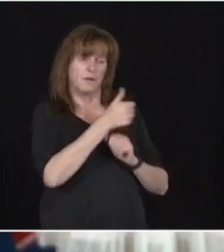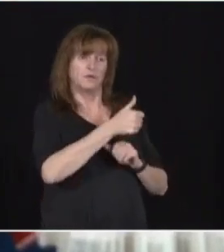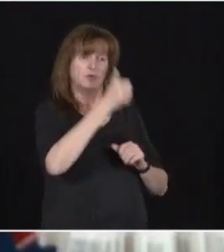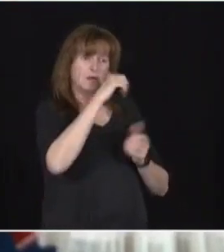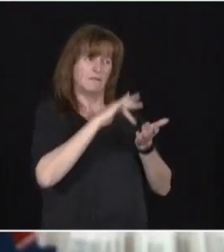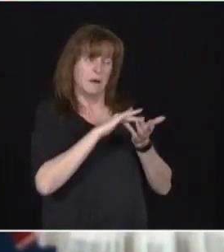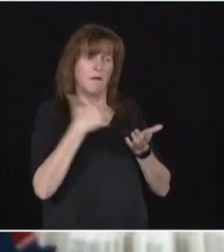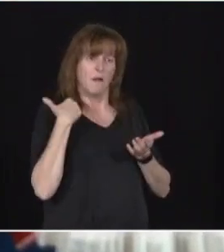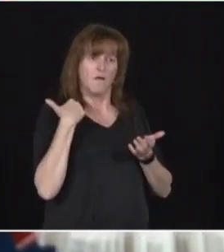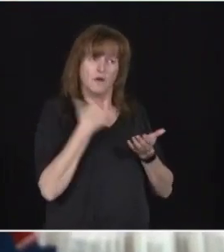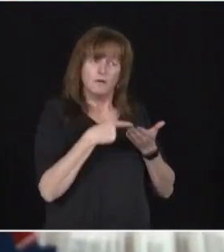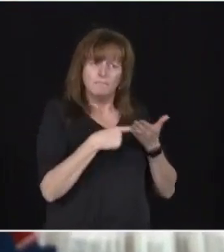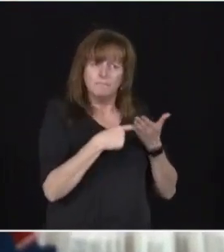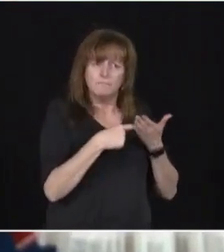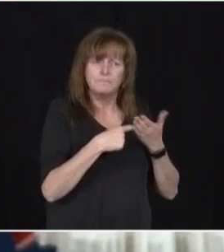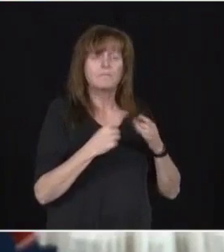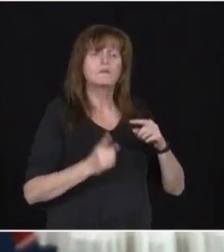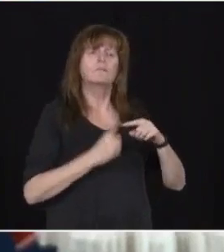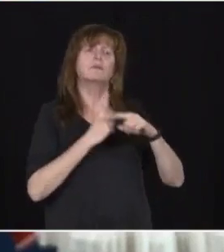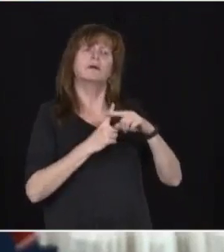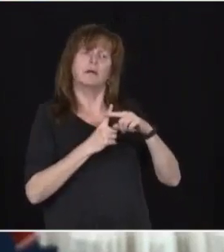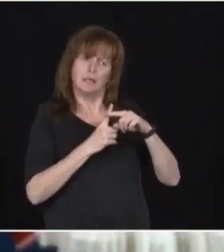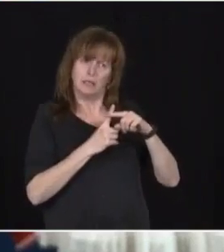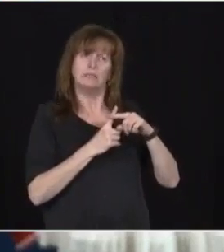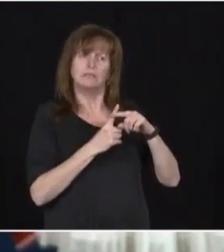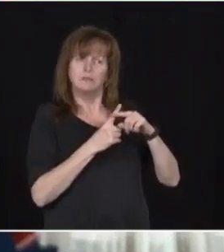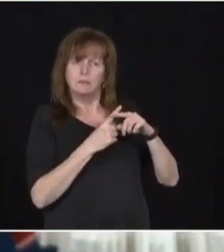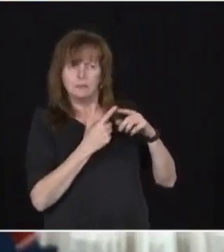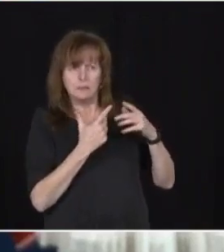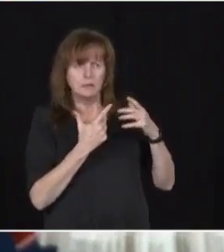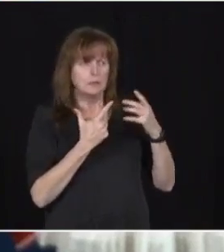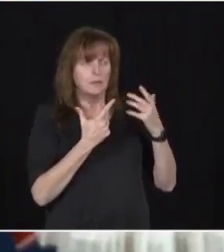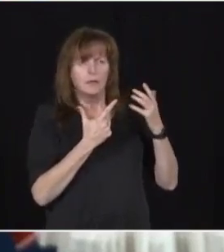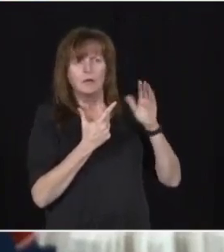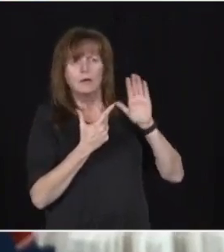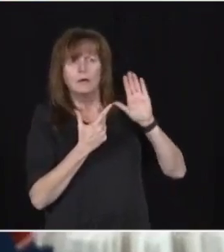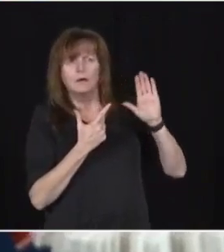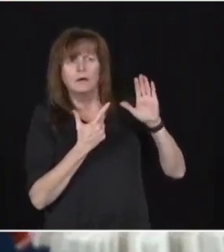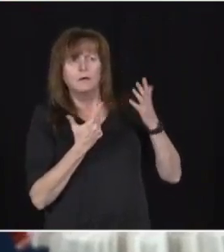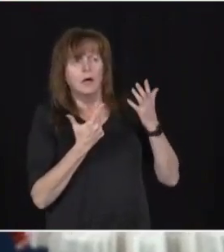What are we doing? We have introduced another opportunity for perspective from the leadership team of SickKids